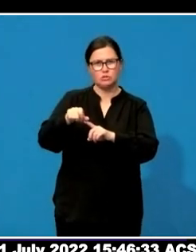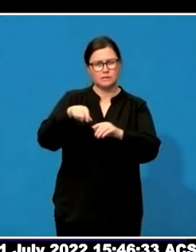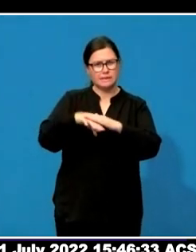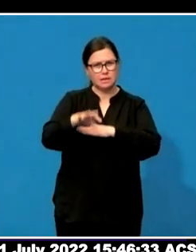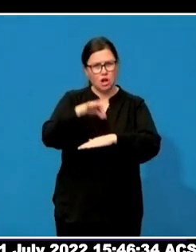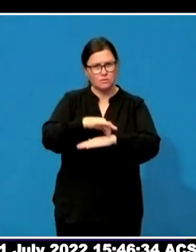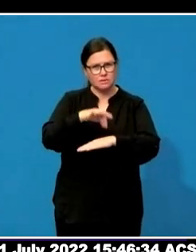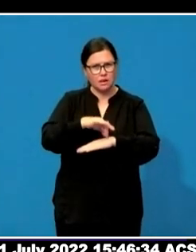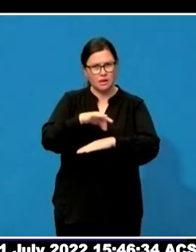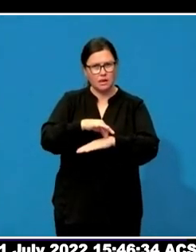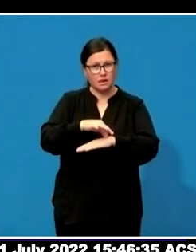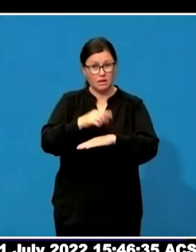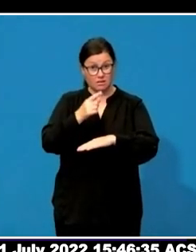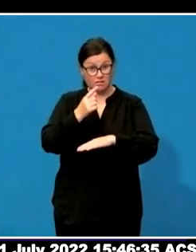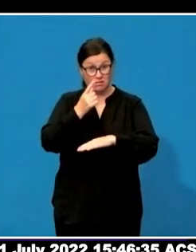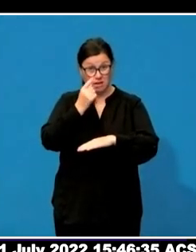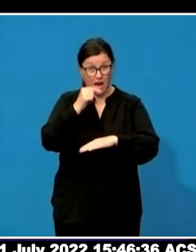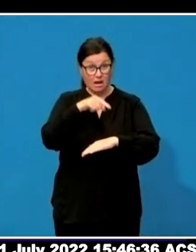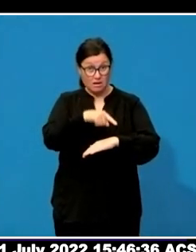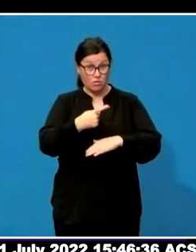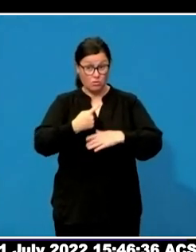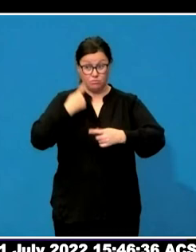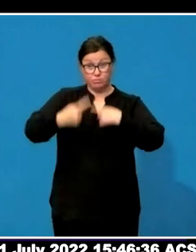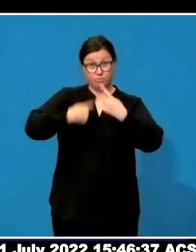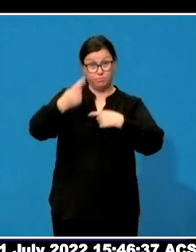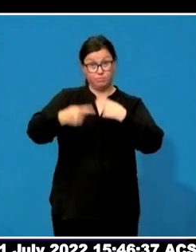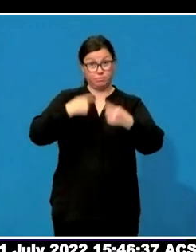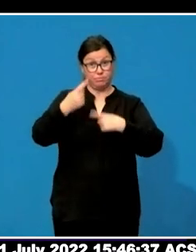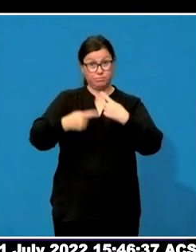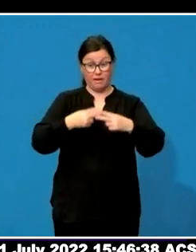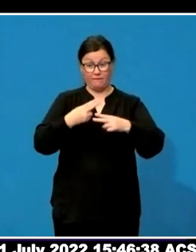I wonder whether you might explain to the Commissioners briefly what happened in that